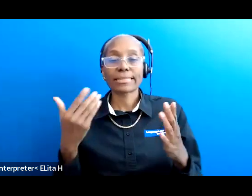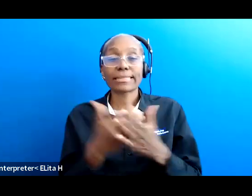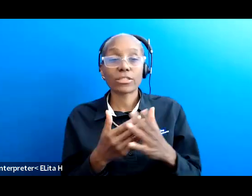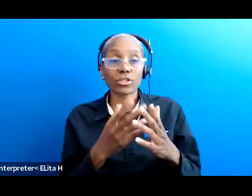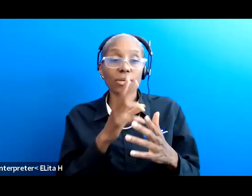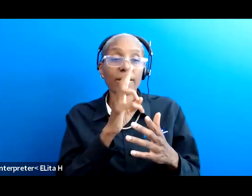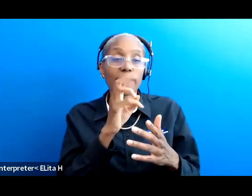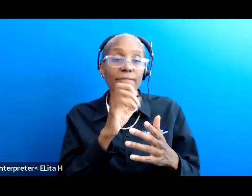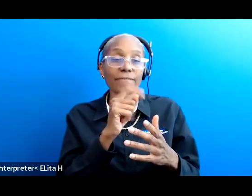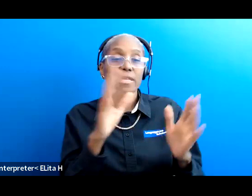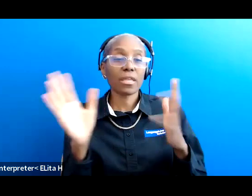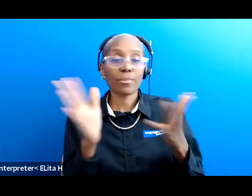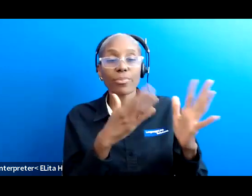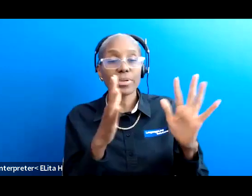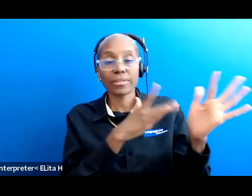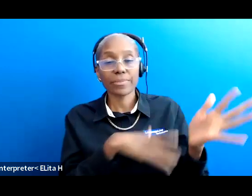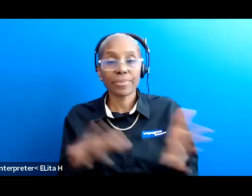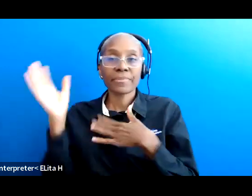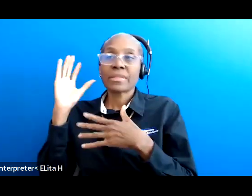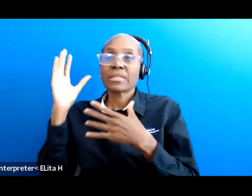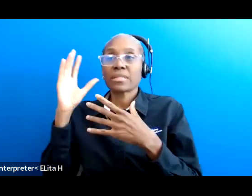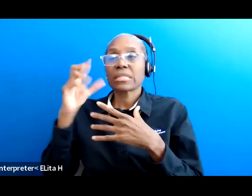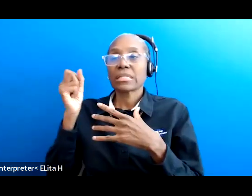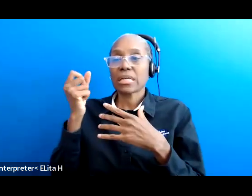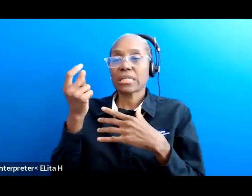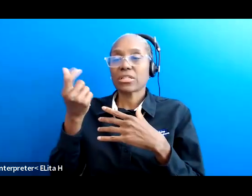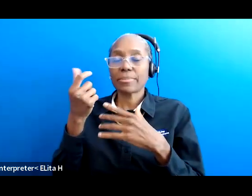breeze blows by you, that can tickle those little hair fibers on your arms.